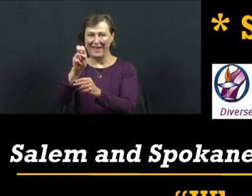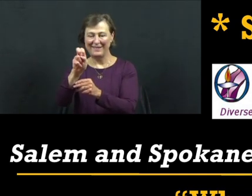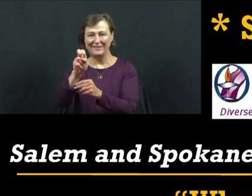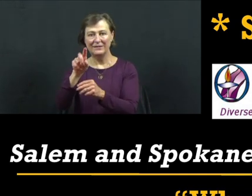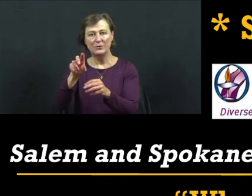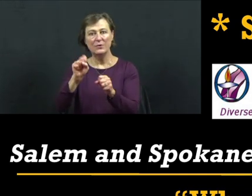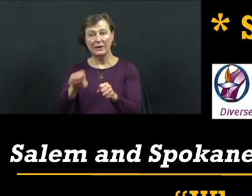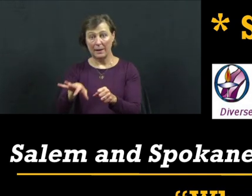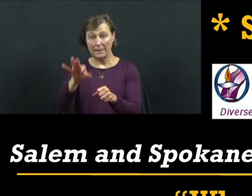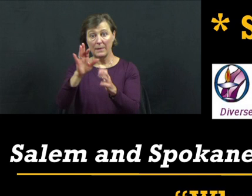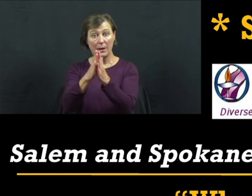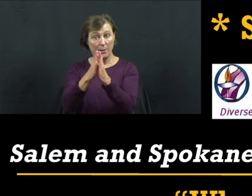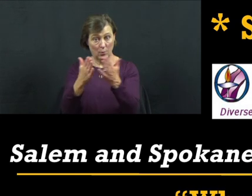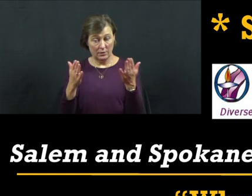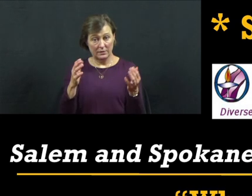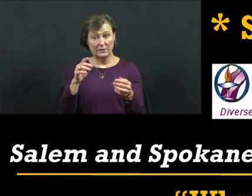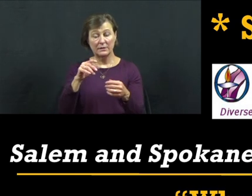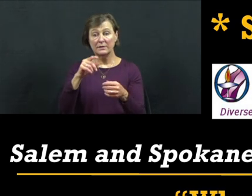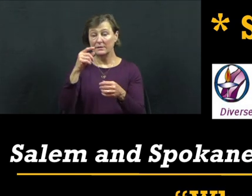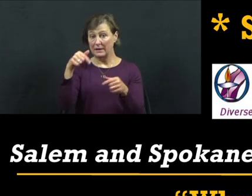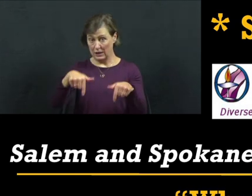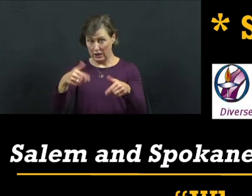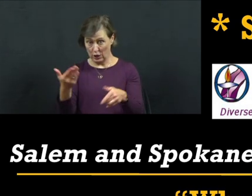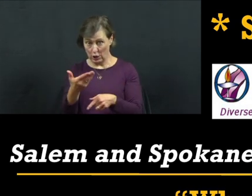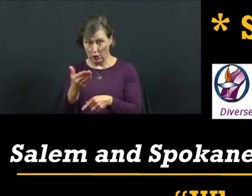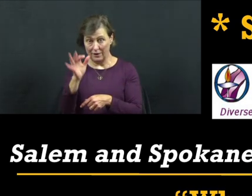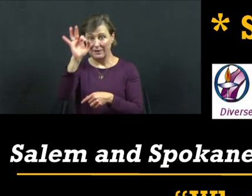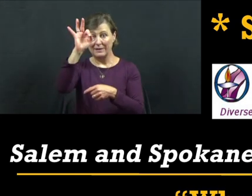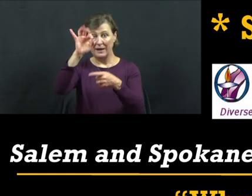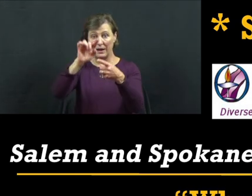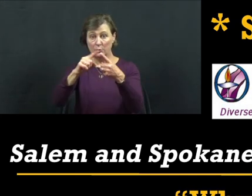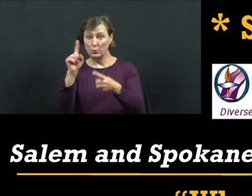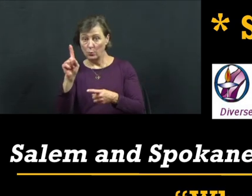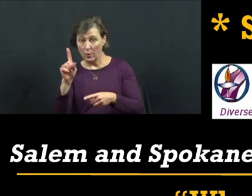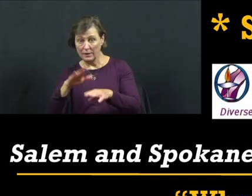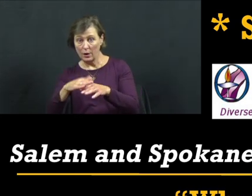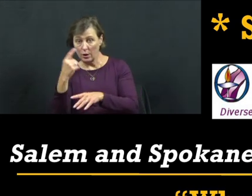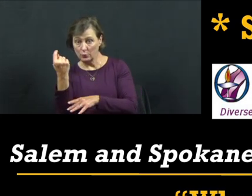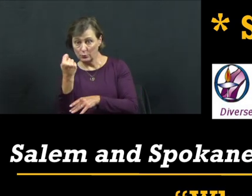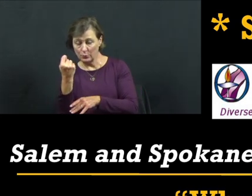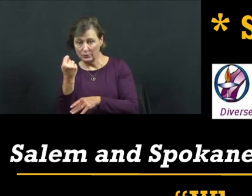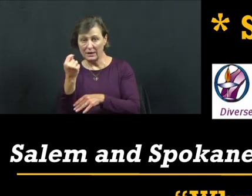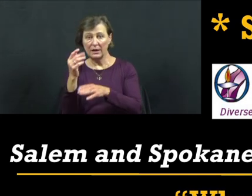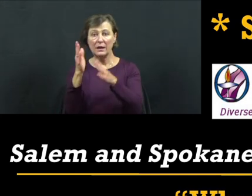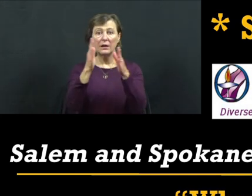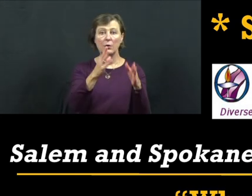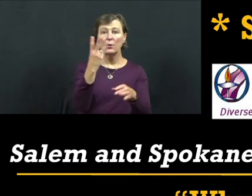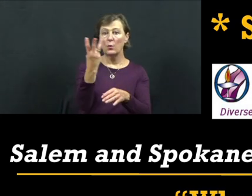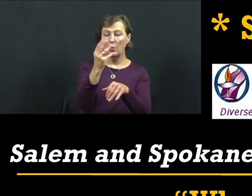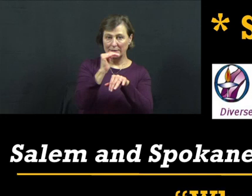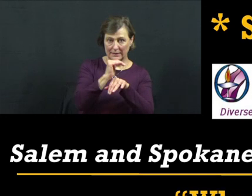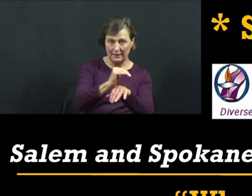on Tuesday from 9 am to 1, or Wednesdays in the evening